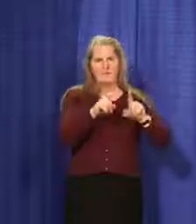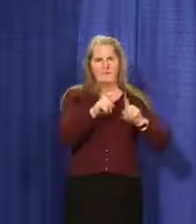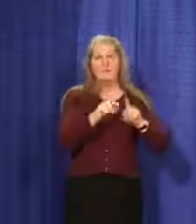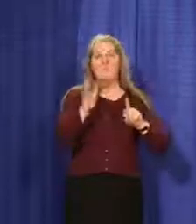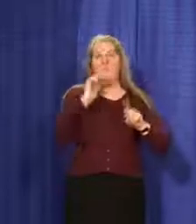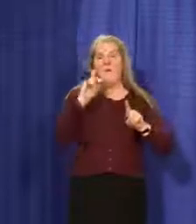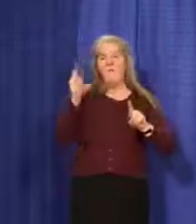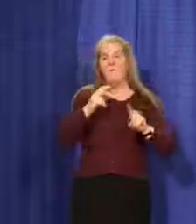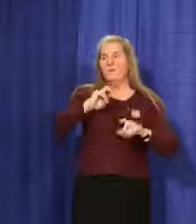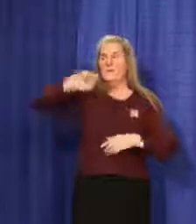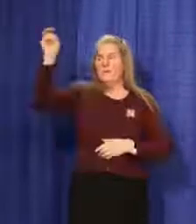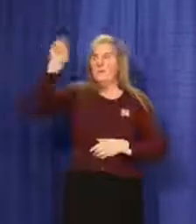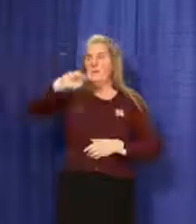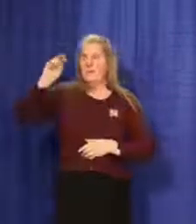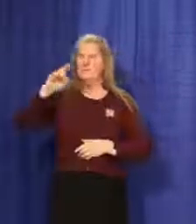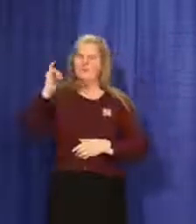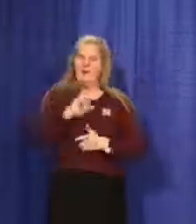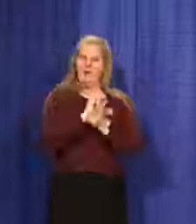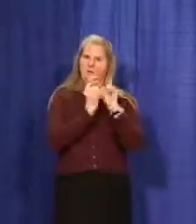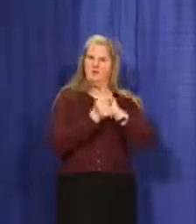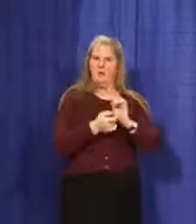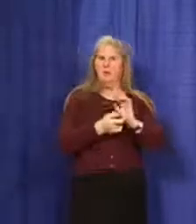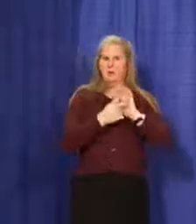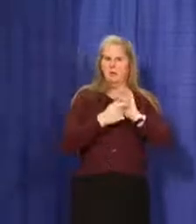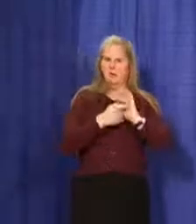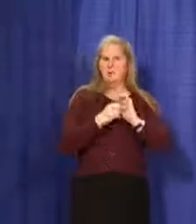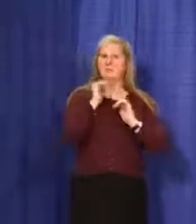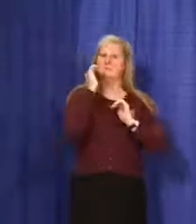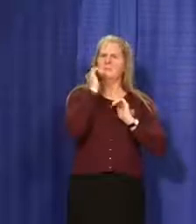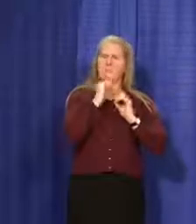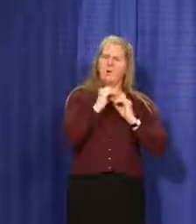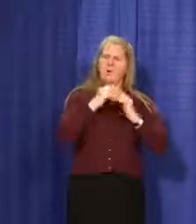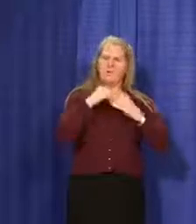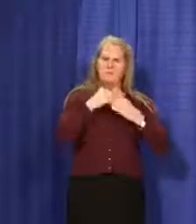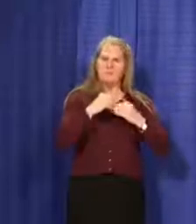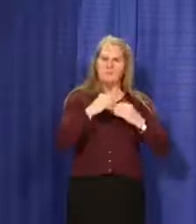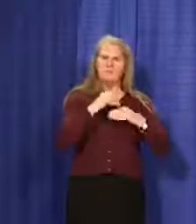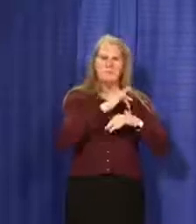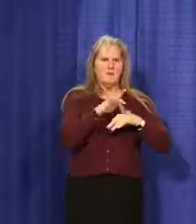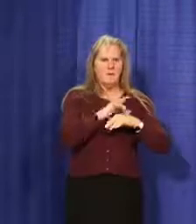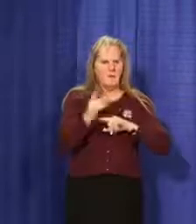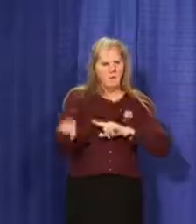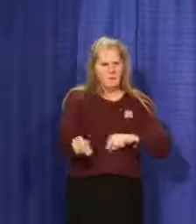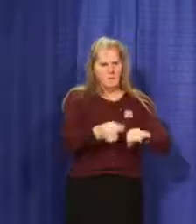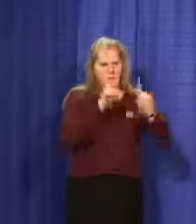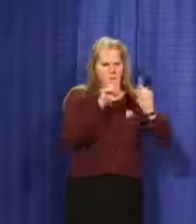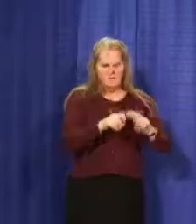safety mechanism. We know that especially in times